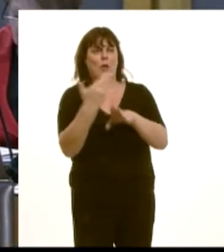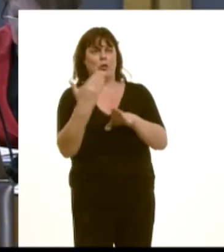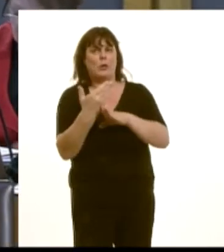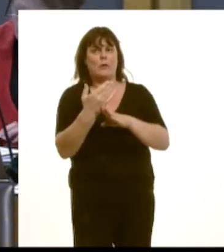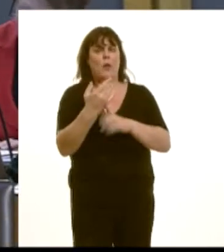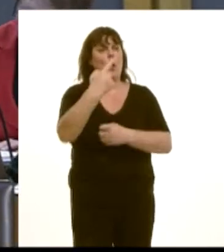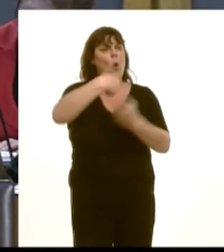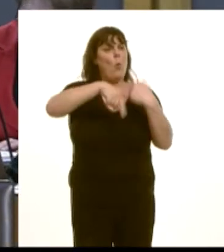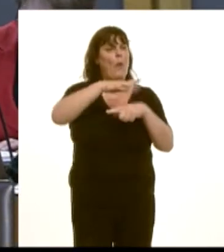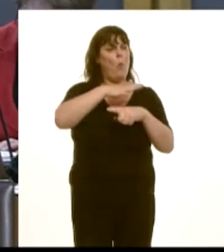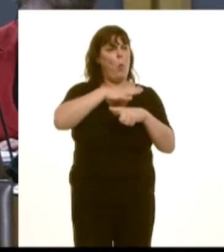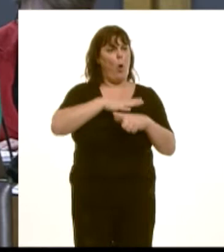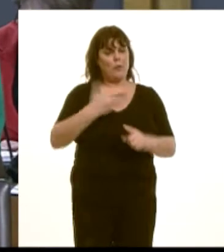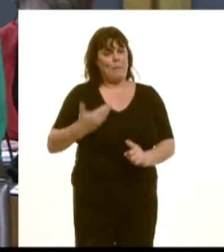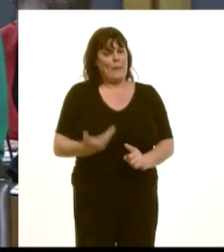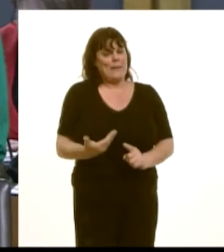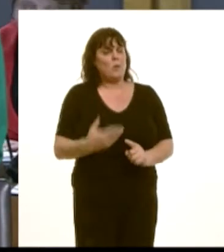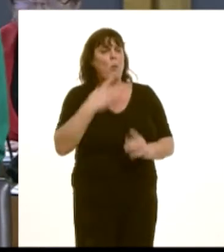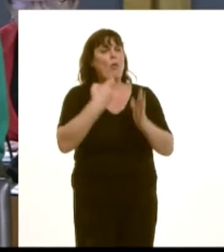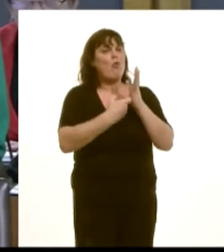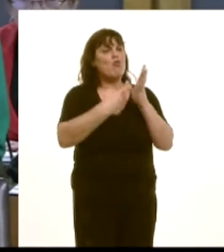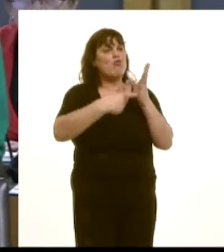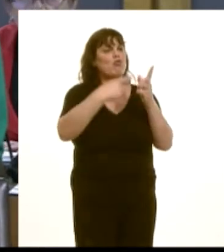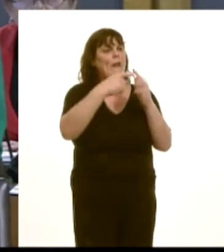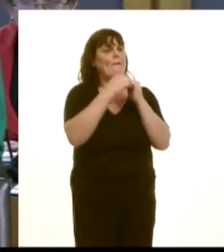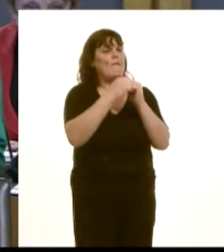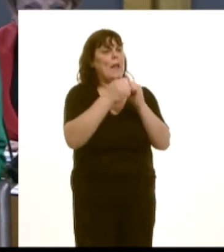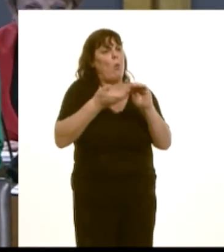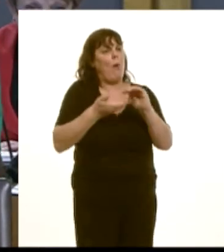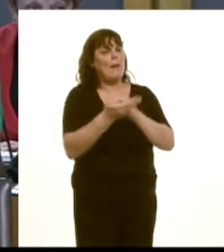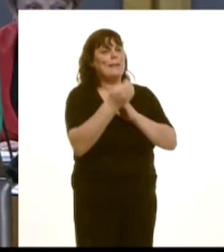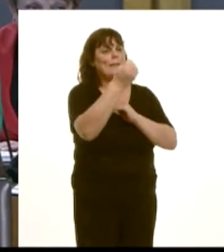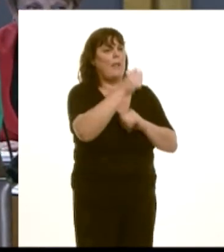taking businesses with a rateable value of less than, 10,000 out of the rates system